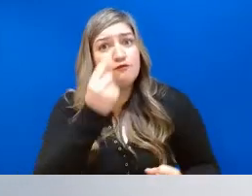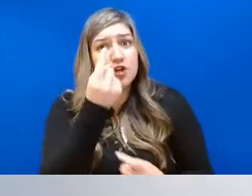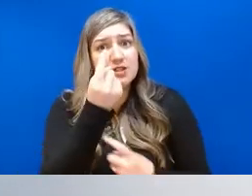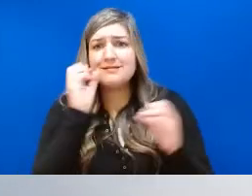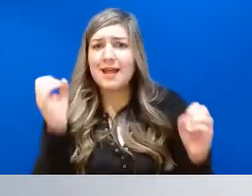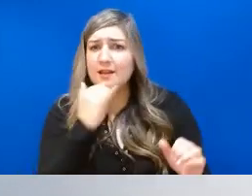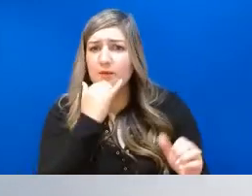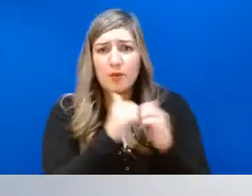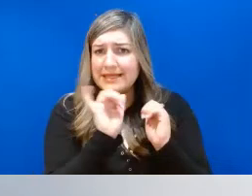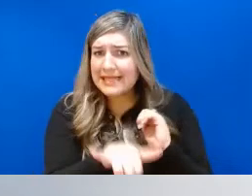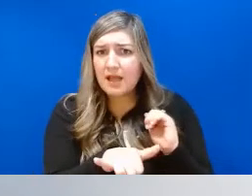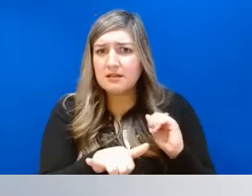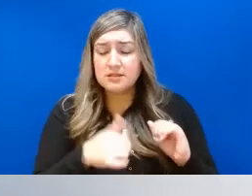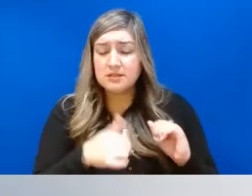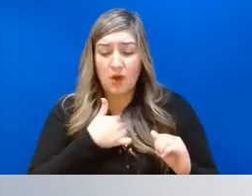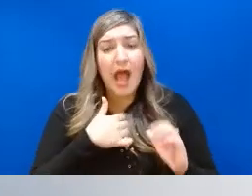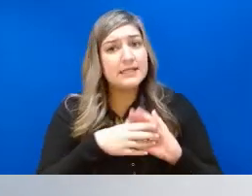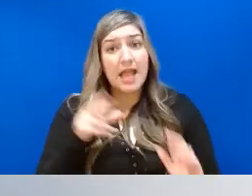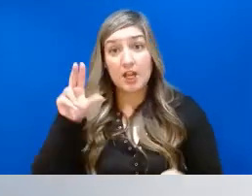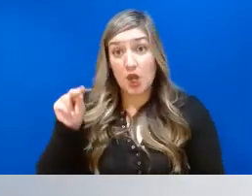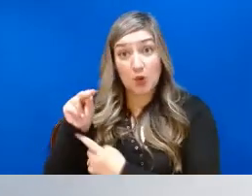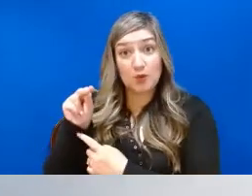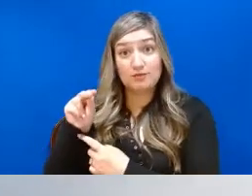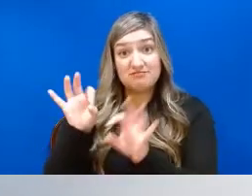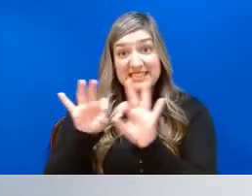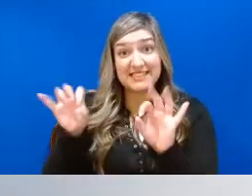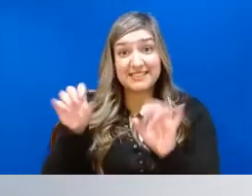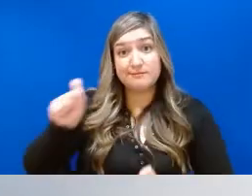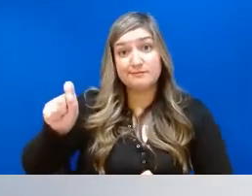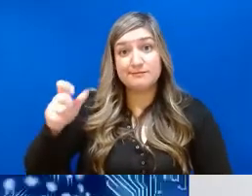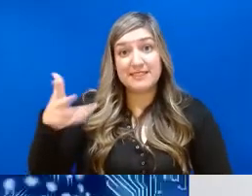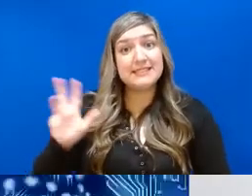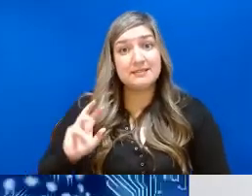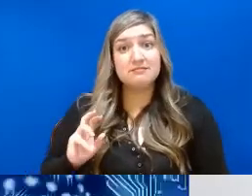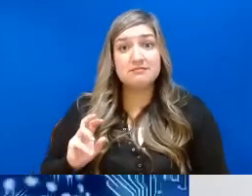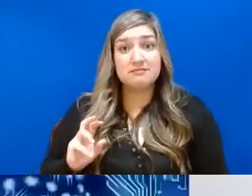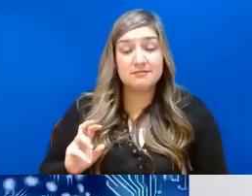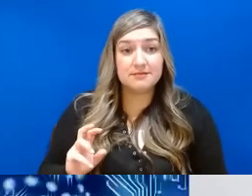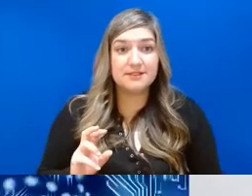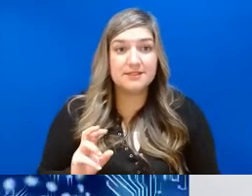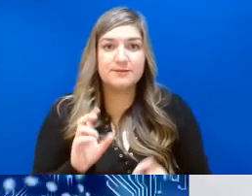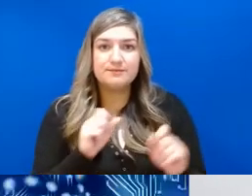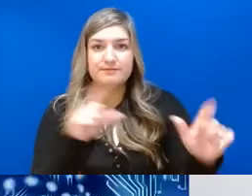No is a complete sentence. Next slide please.